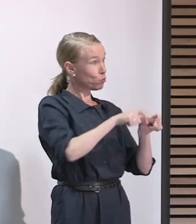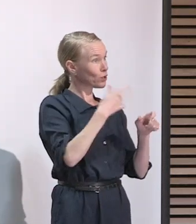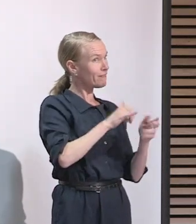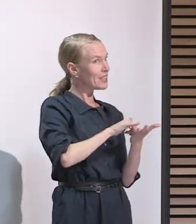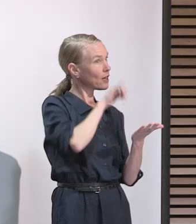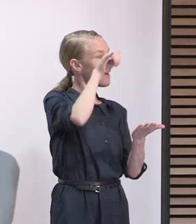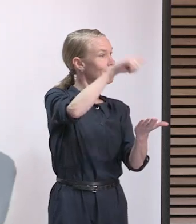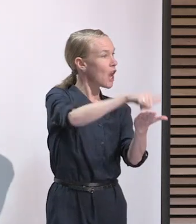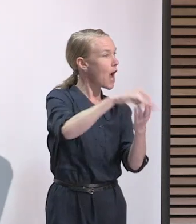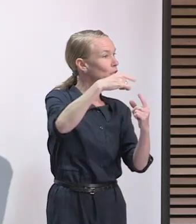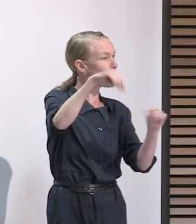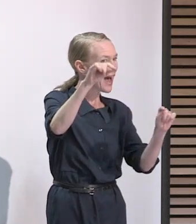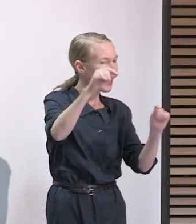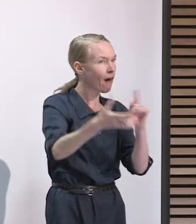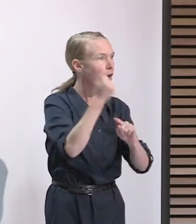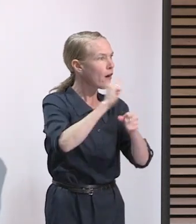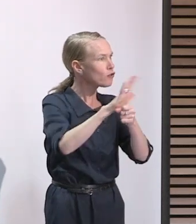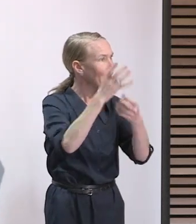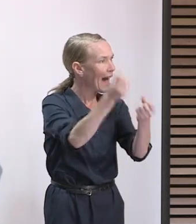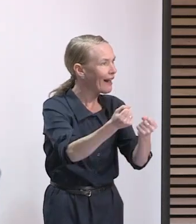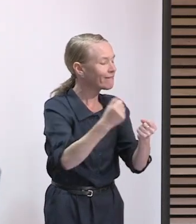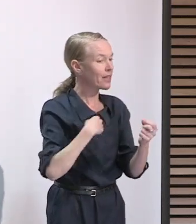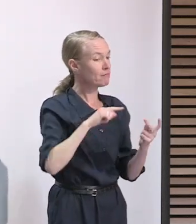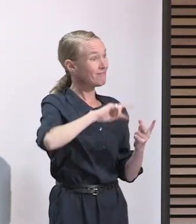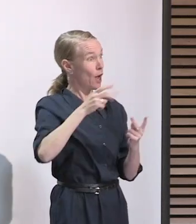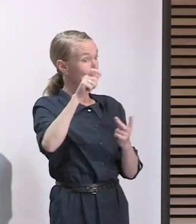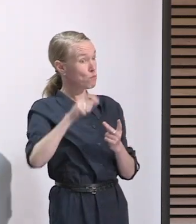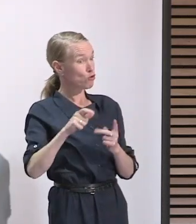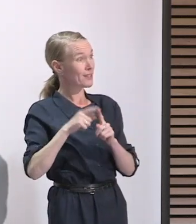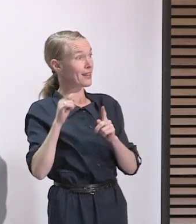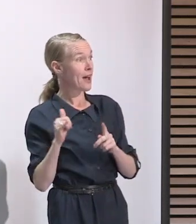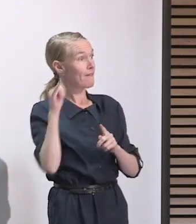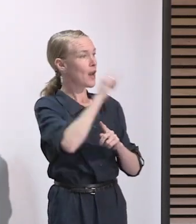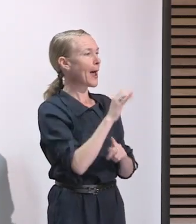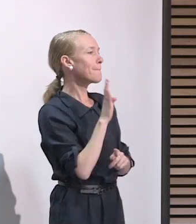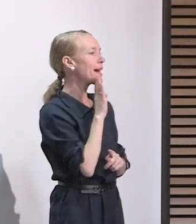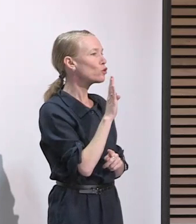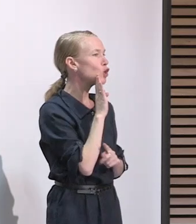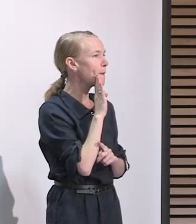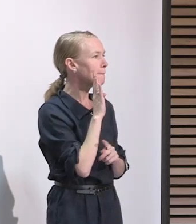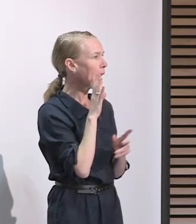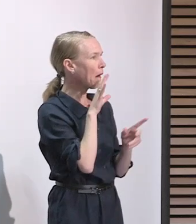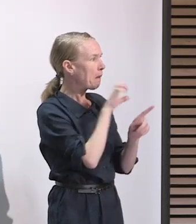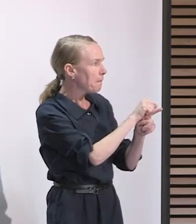international travellers, one who turned up in Japan or travelled to Japan and tested positive on arrival and one